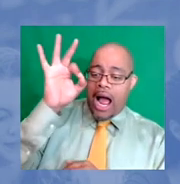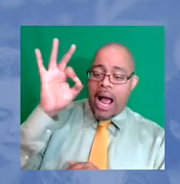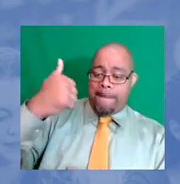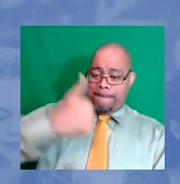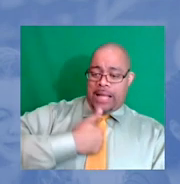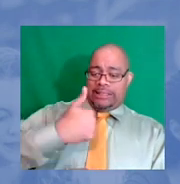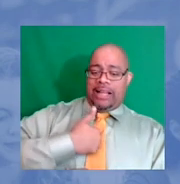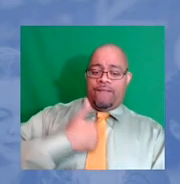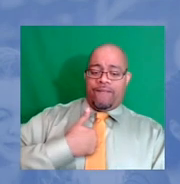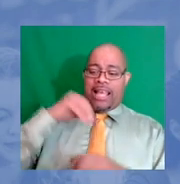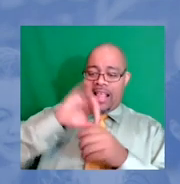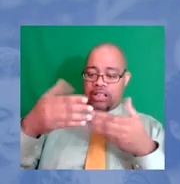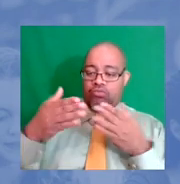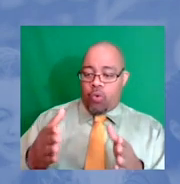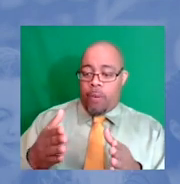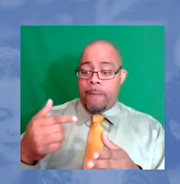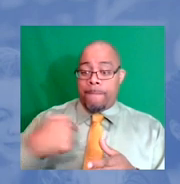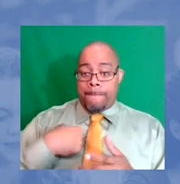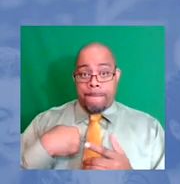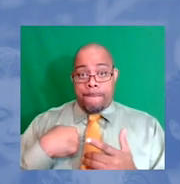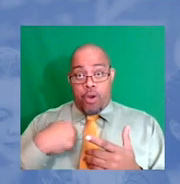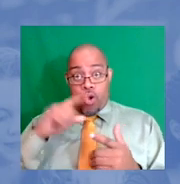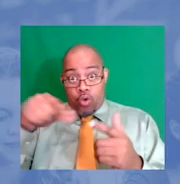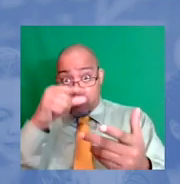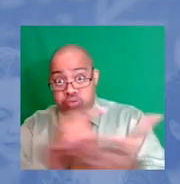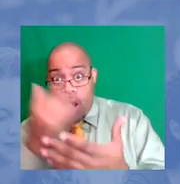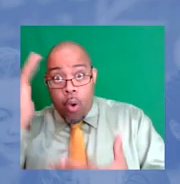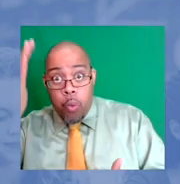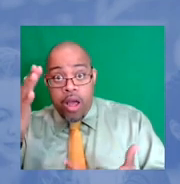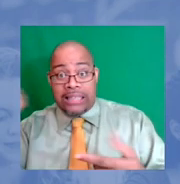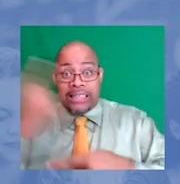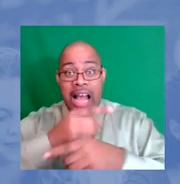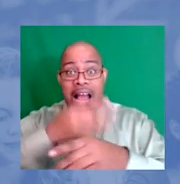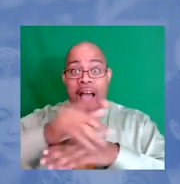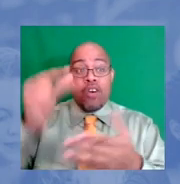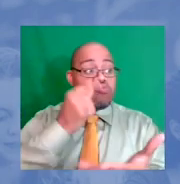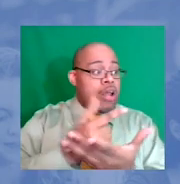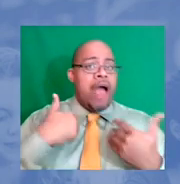AM I GOING TO GRADUATE IN THE DAY AFTER GRADUATION, I HAVE NO CLUE AS TO WHICH WAY TO TURN OR